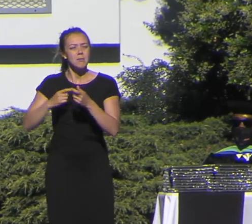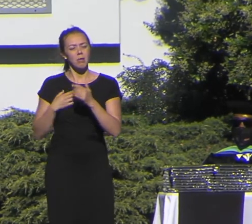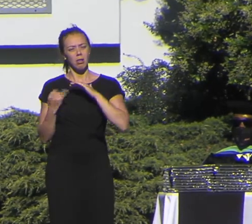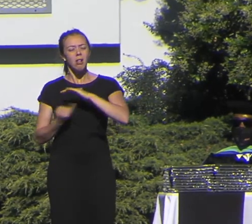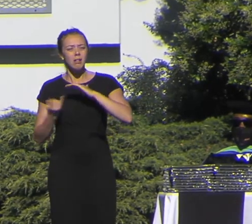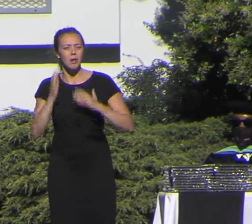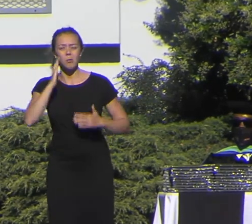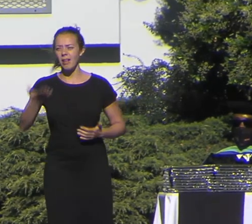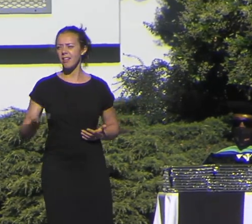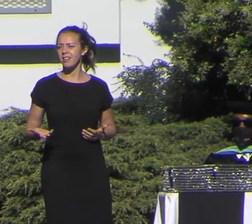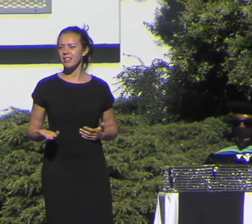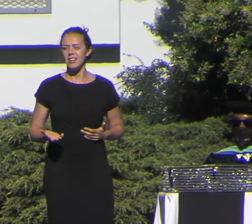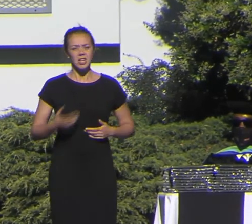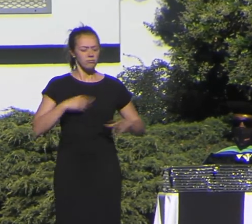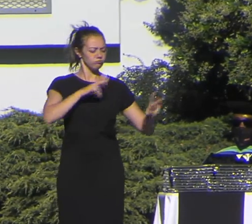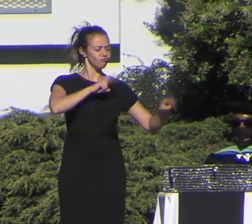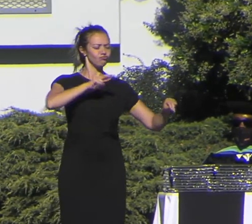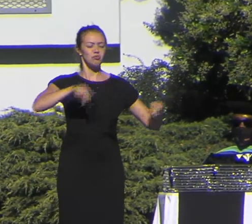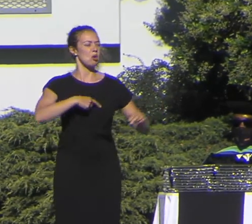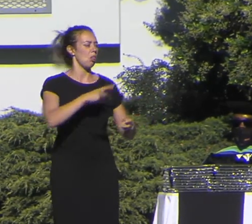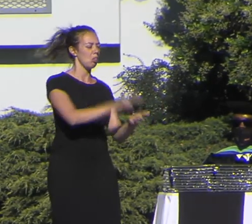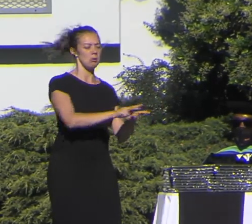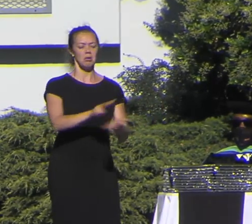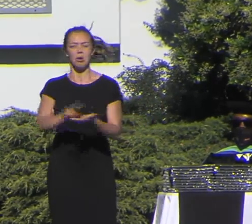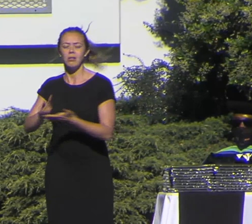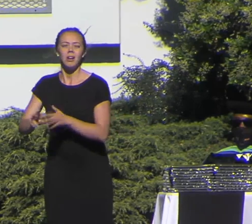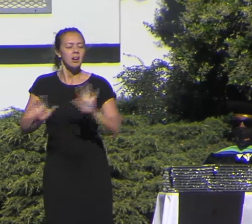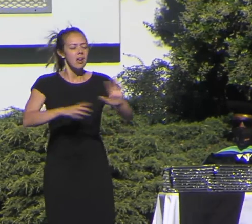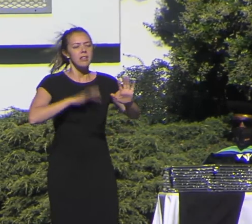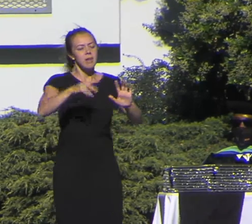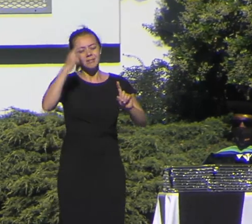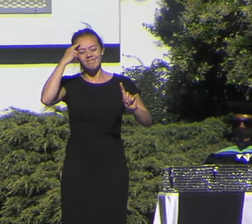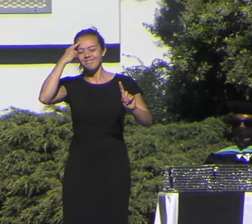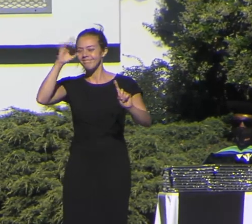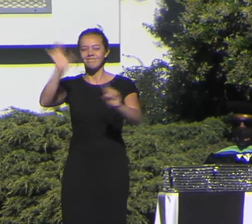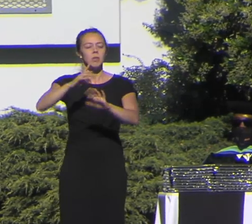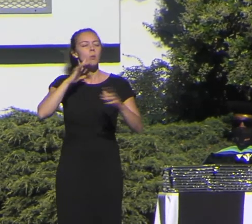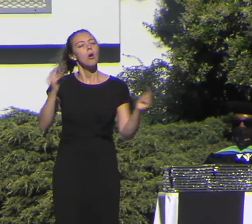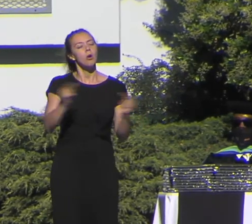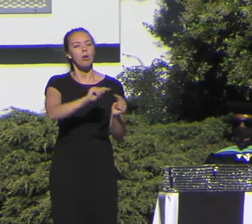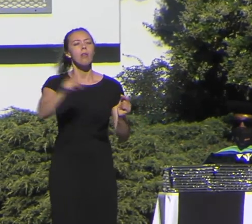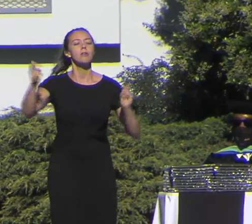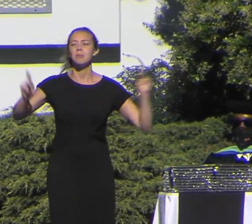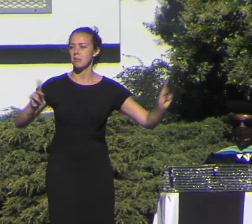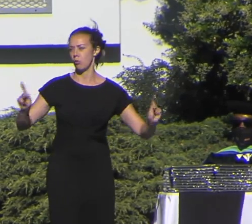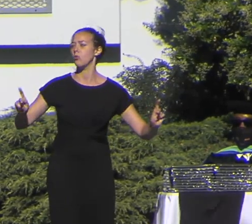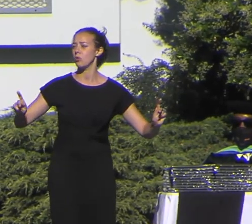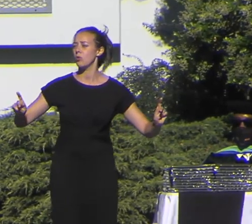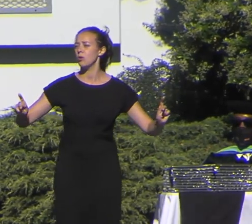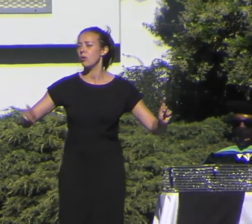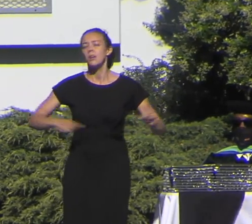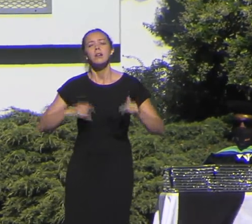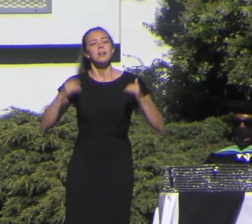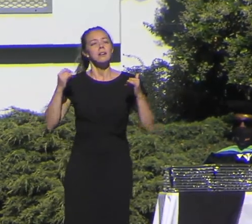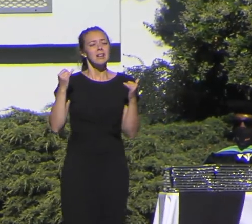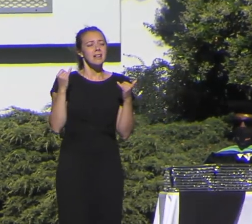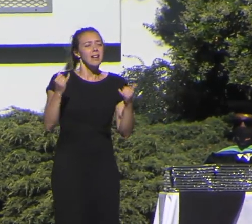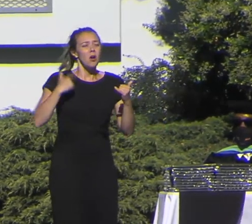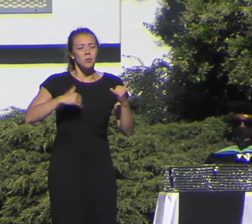the lens of winners and losers only hurts our fellow humans. There has never been a more clear indication that we need